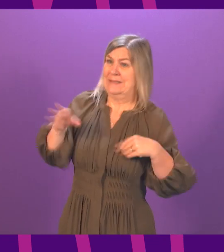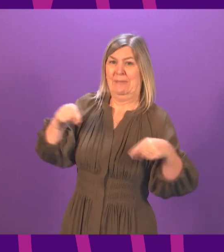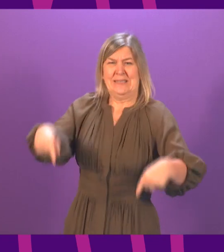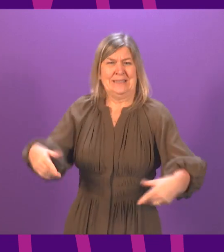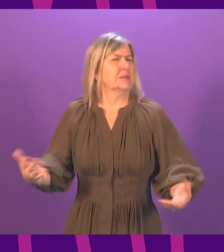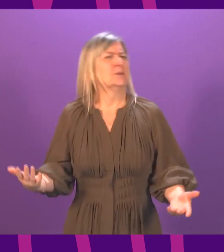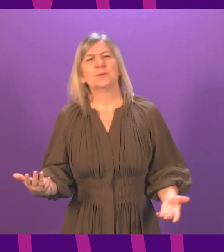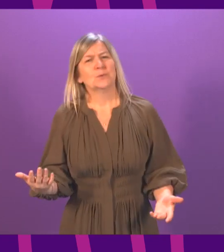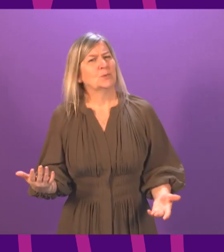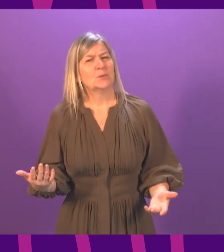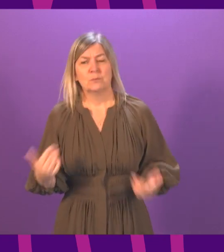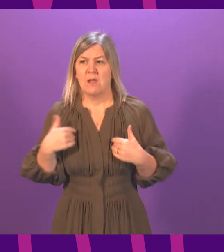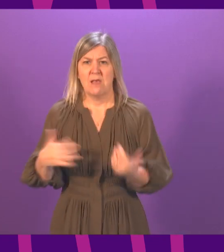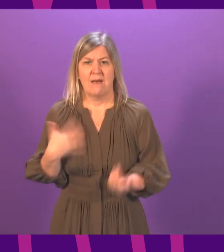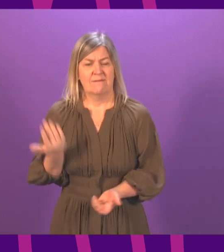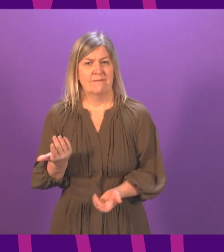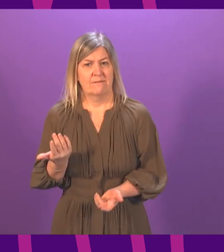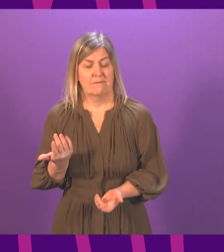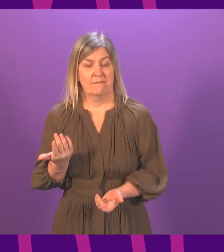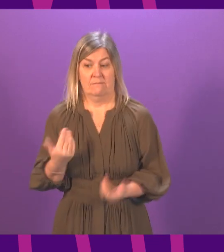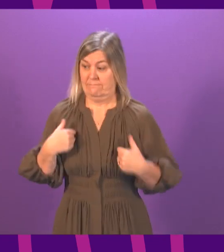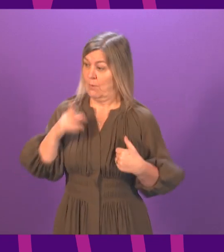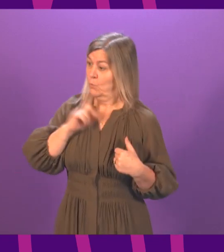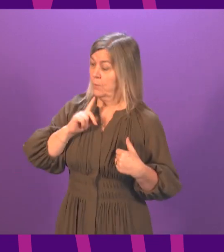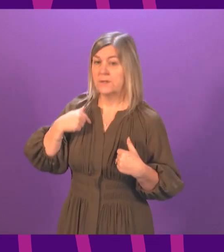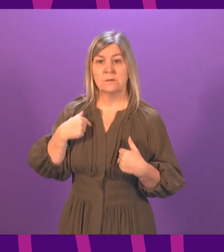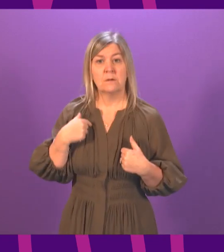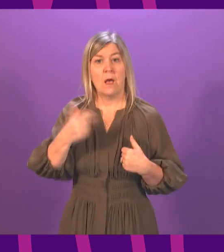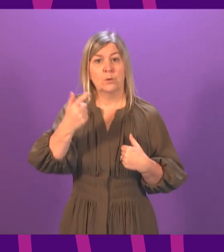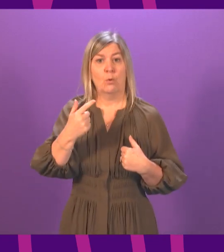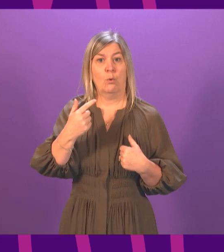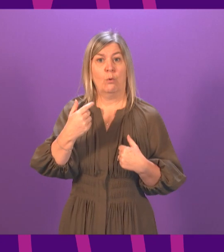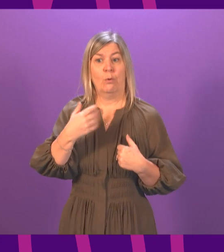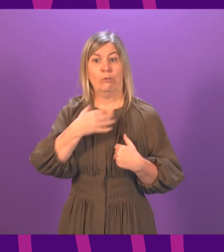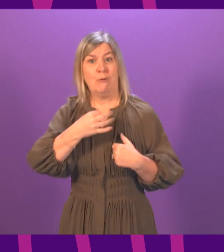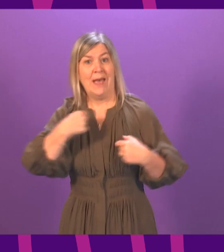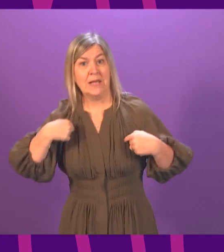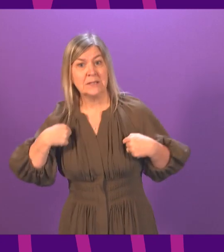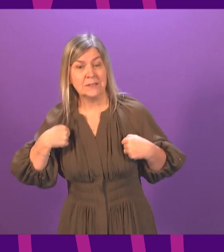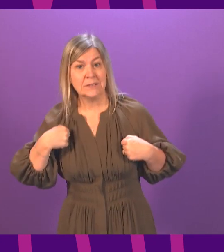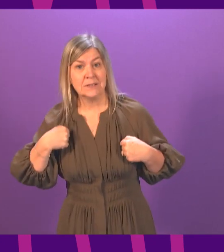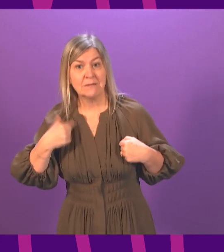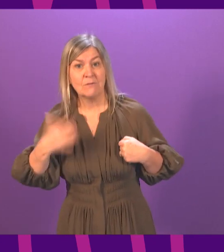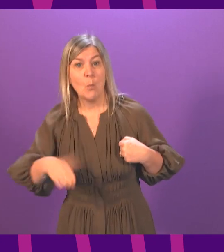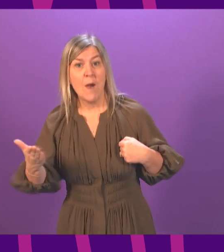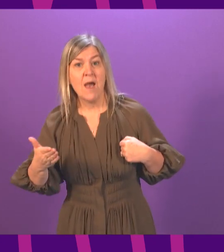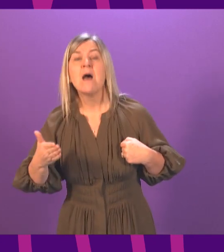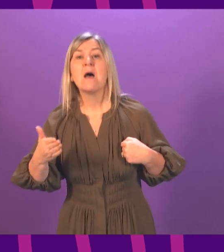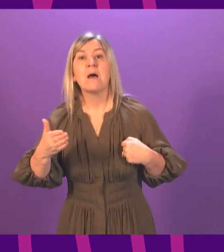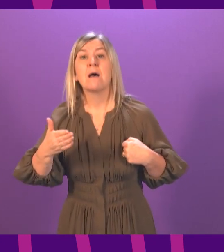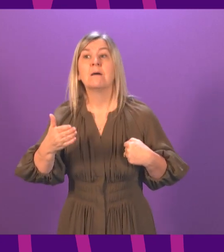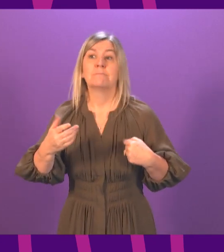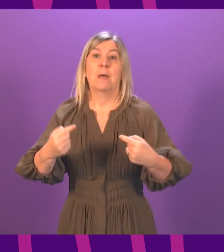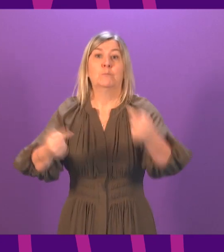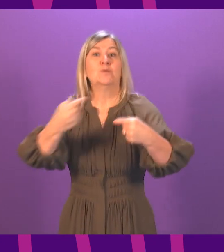as a woman, I know that the threat to my safety is from abusive men, not from trans women.